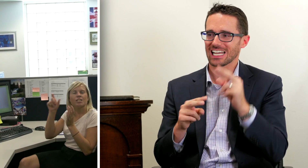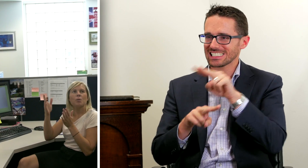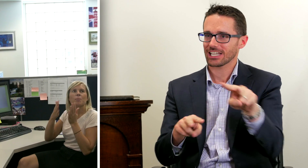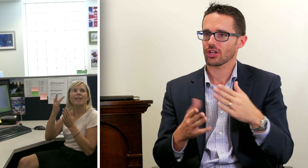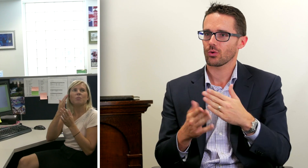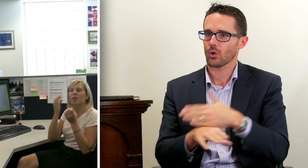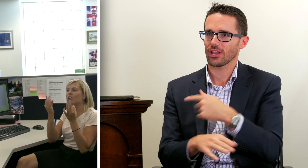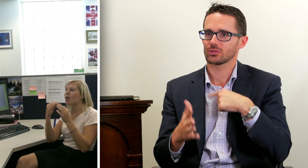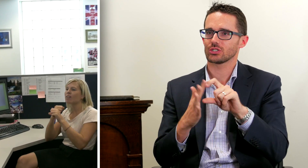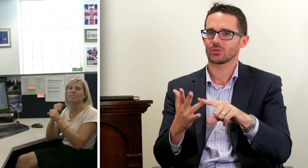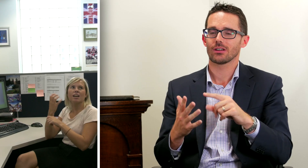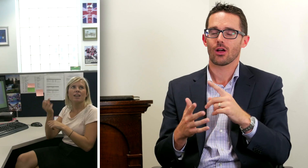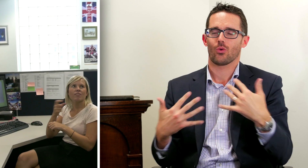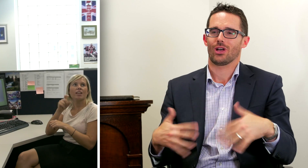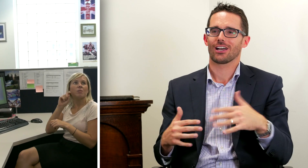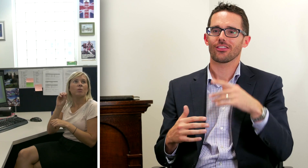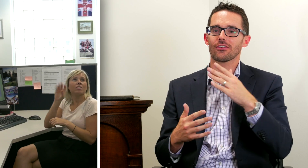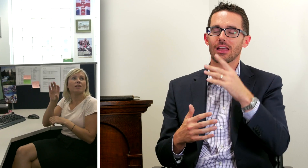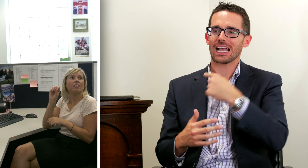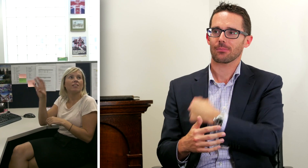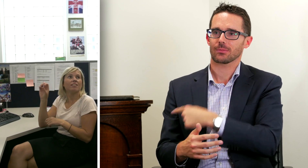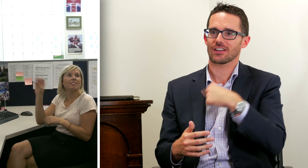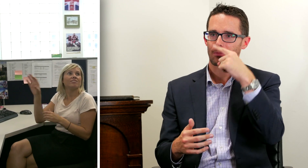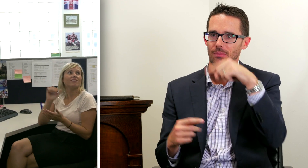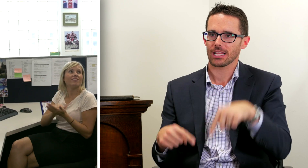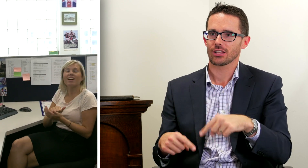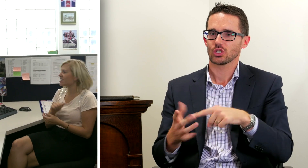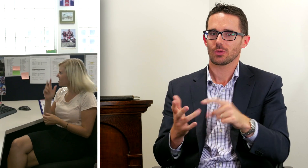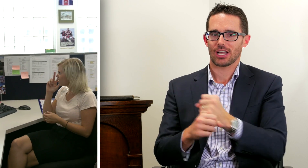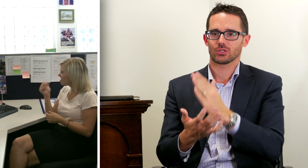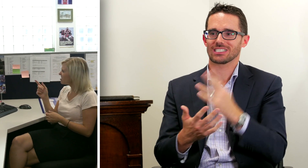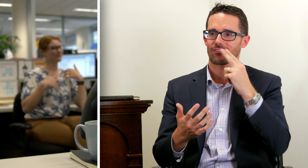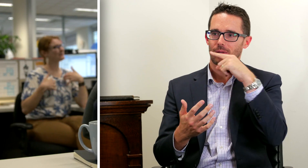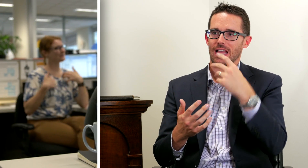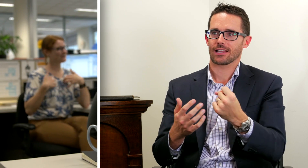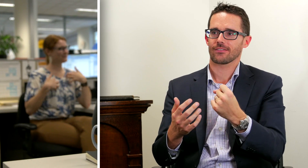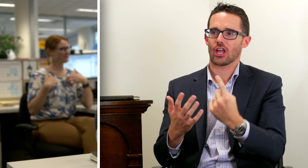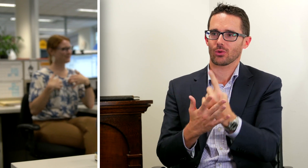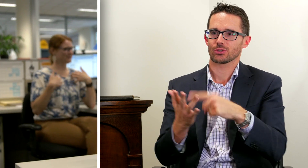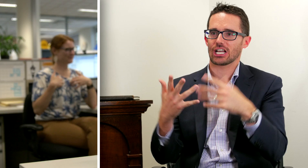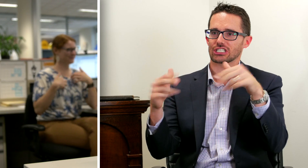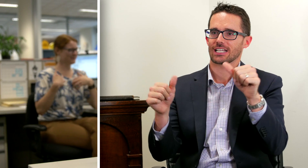I see all of the work that we do and I just think 'You know, wow, the commitment of the people and the staff here to ensure that deaf people have the opportunity to achieve